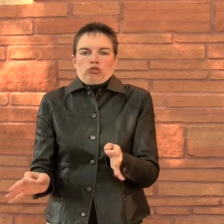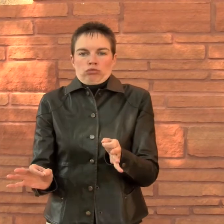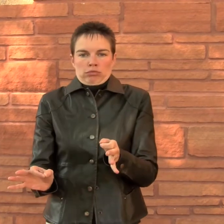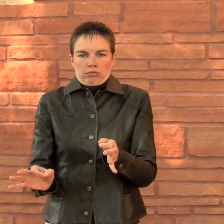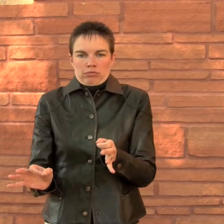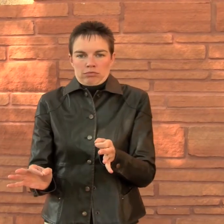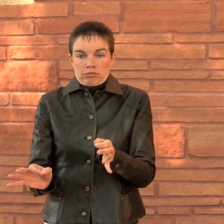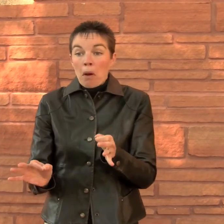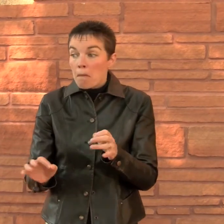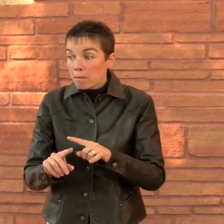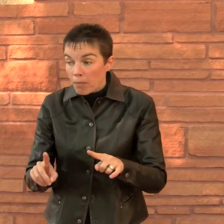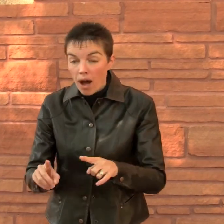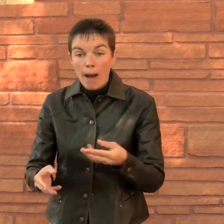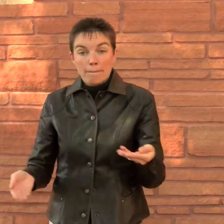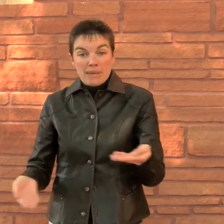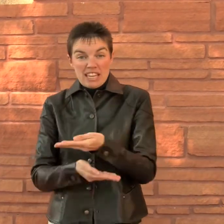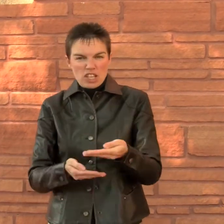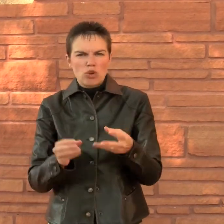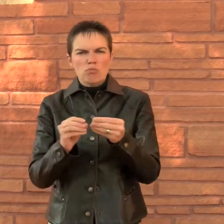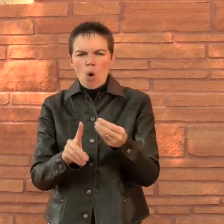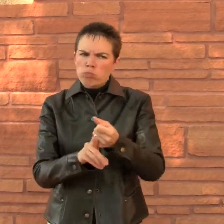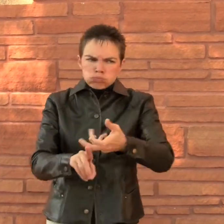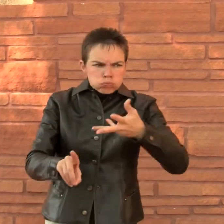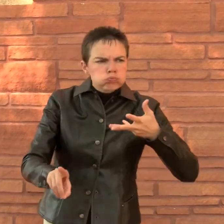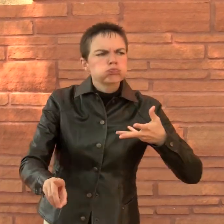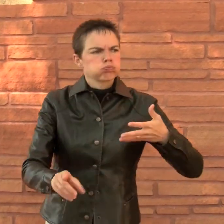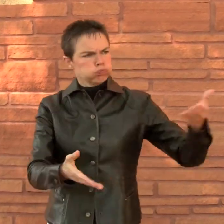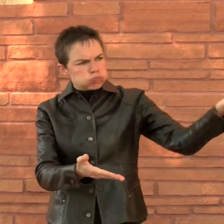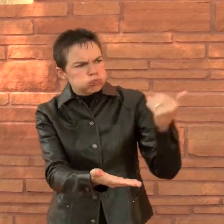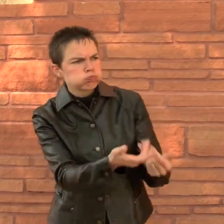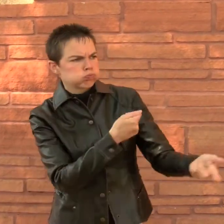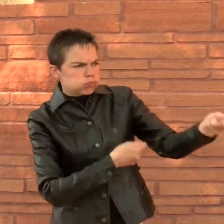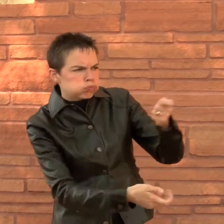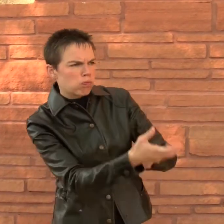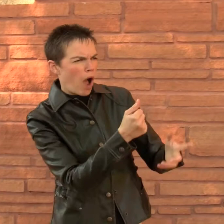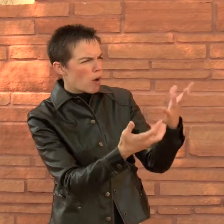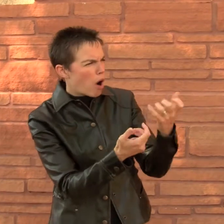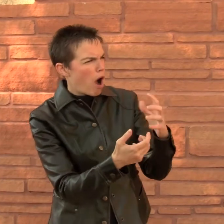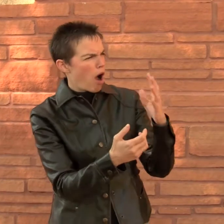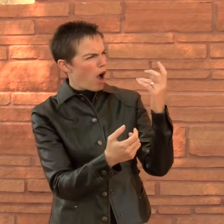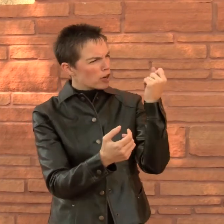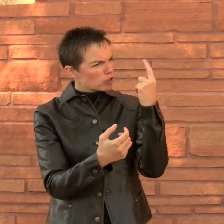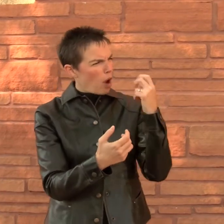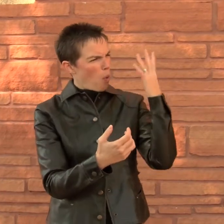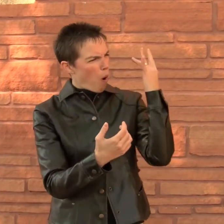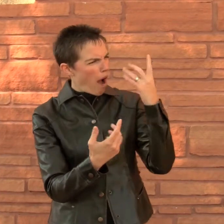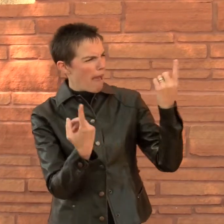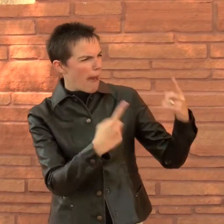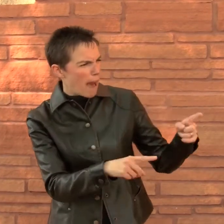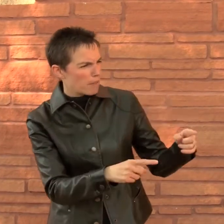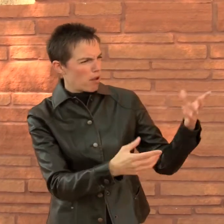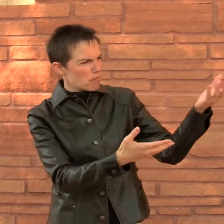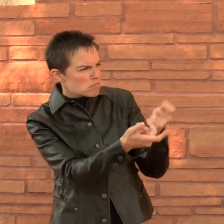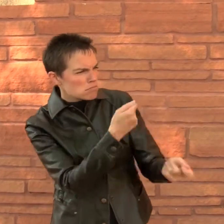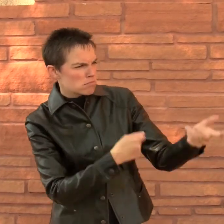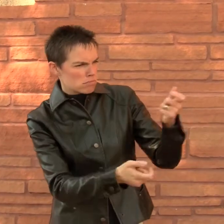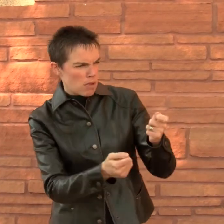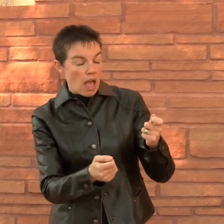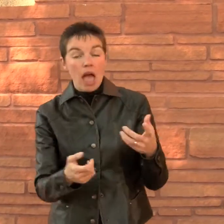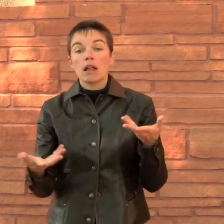But mediation is different. In mediation we try to flesh out the underlying issues of the conflict and resolve them.